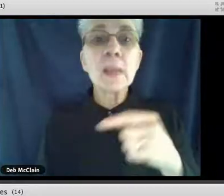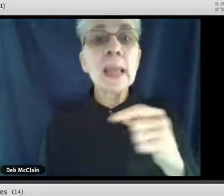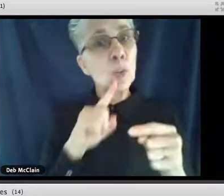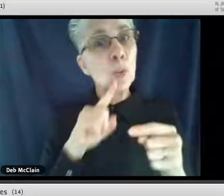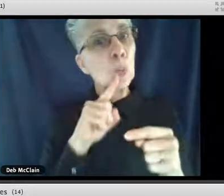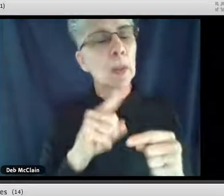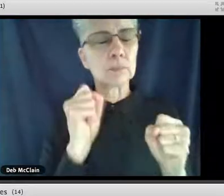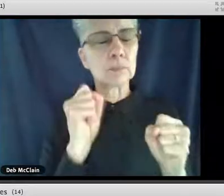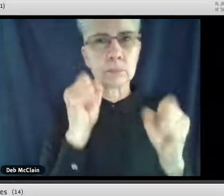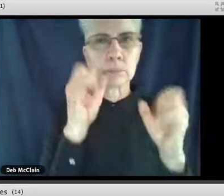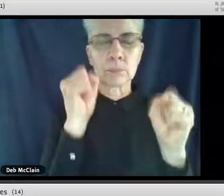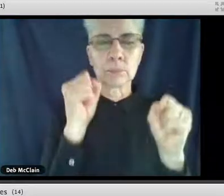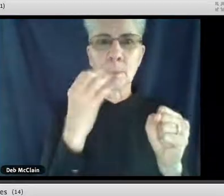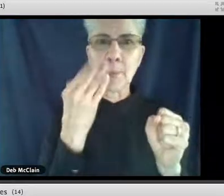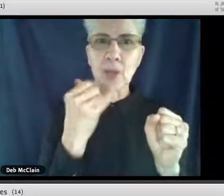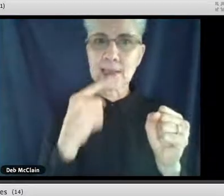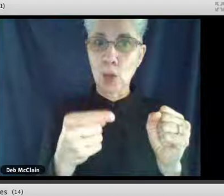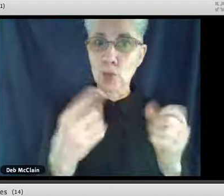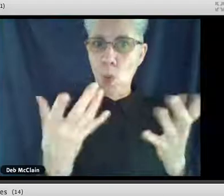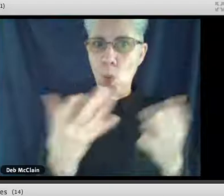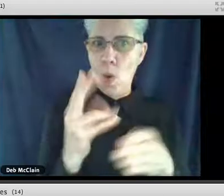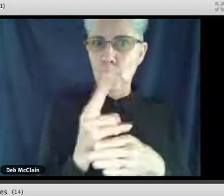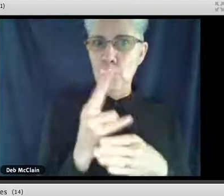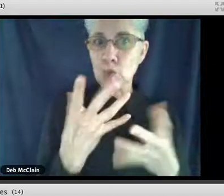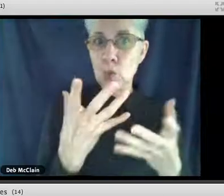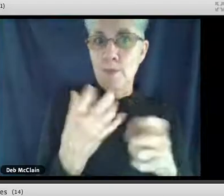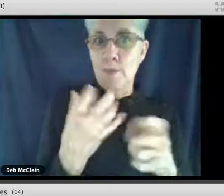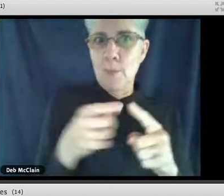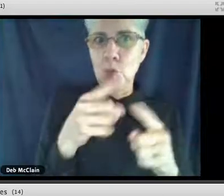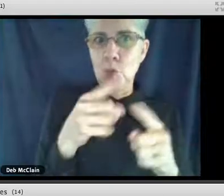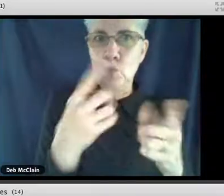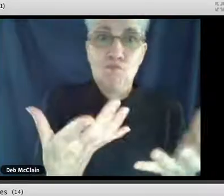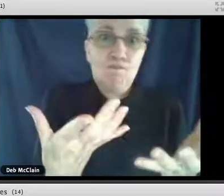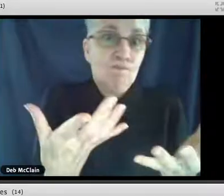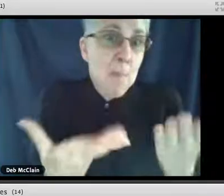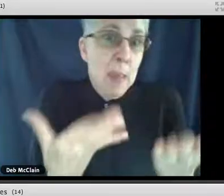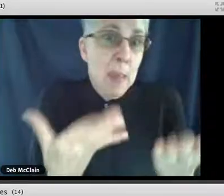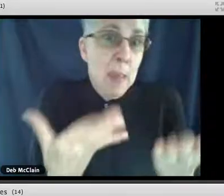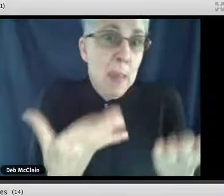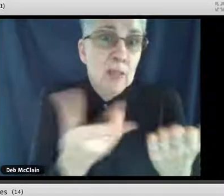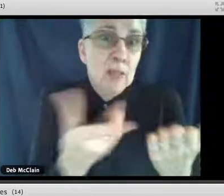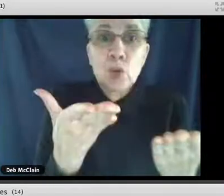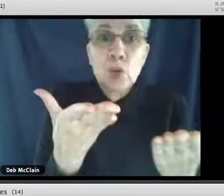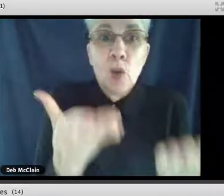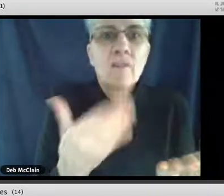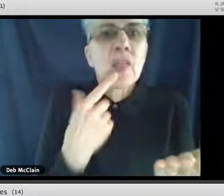because it's going to tell you what users want from you, right? It might not be even a service you offer that they're going to tell you about.